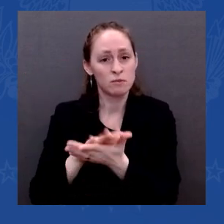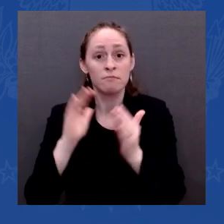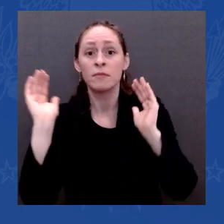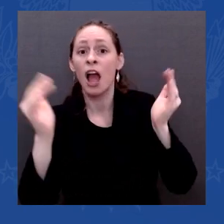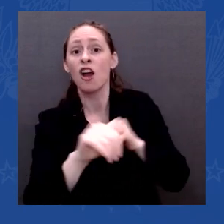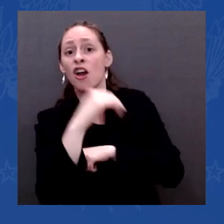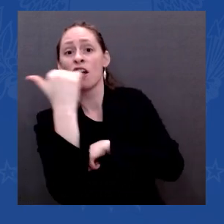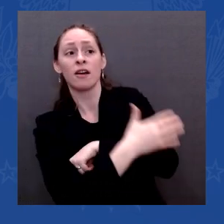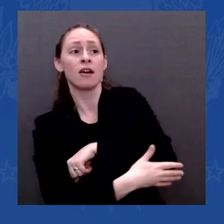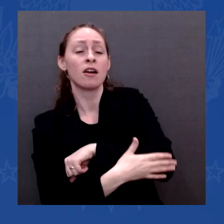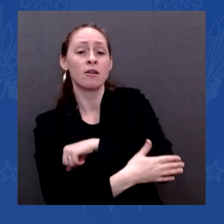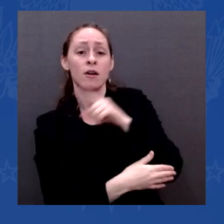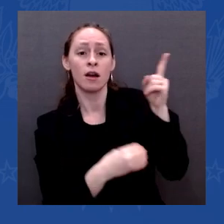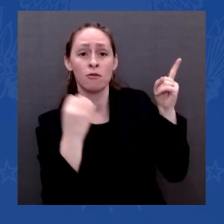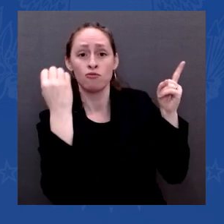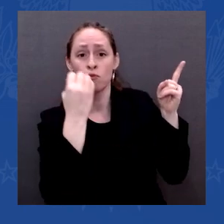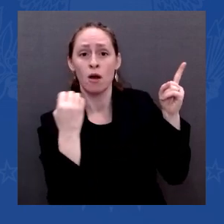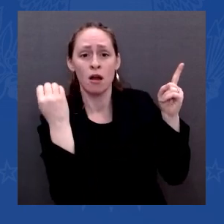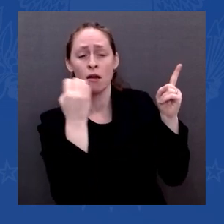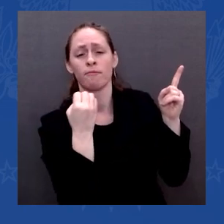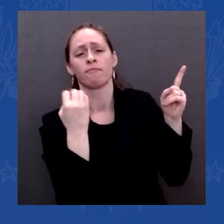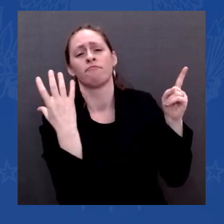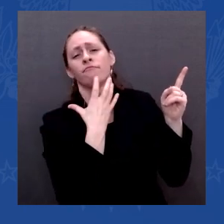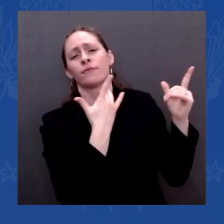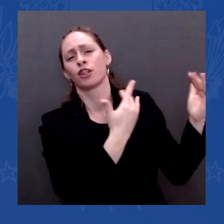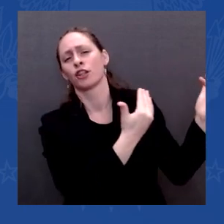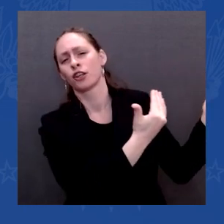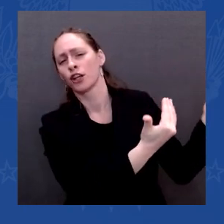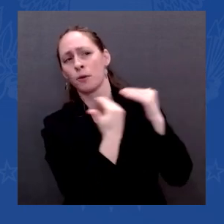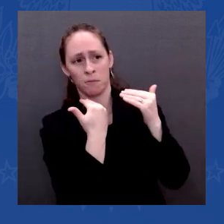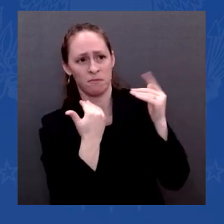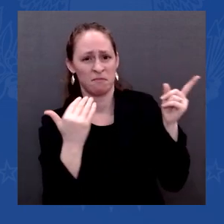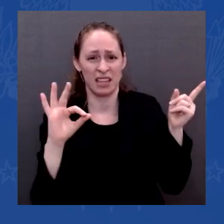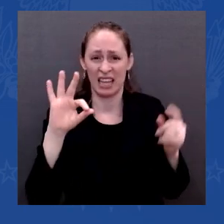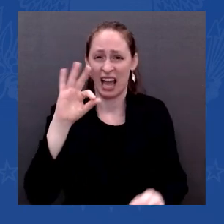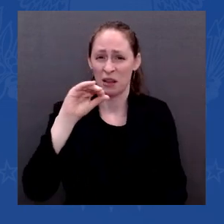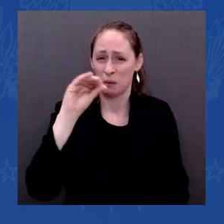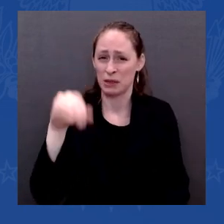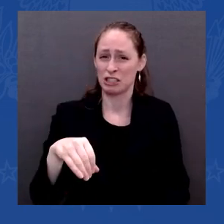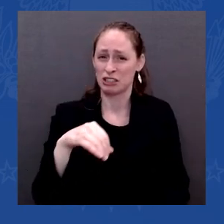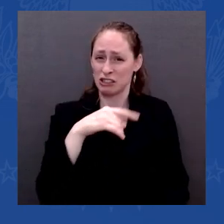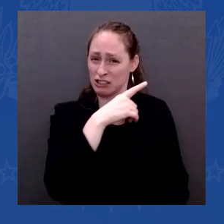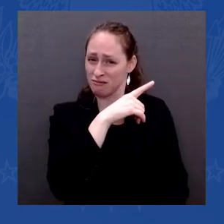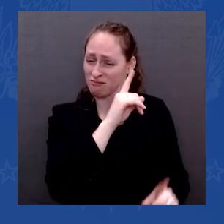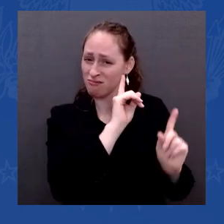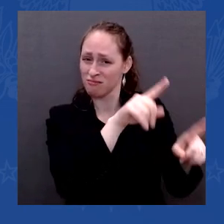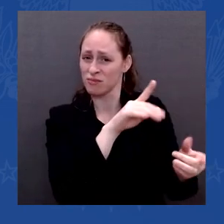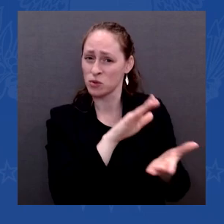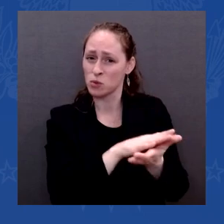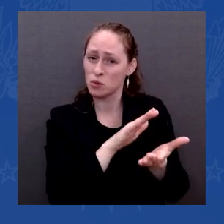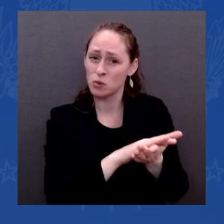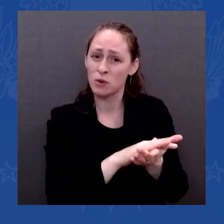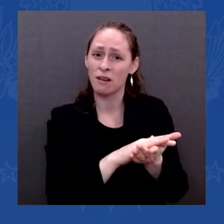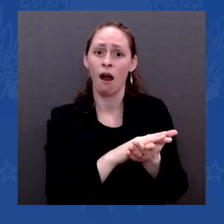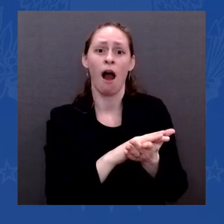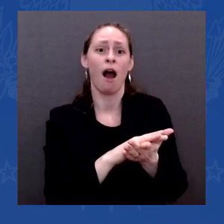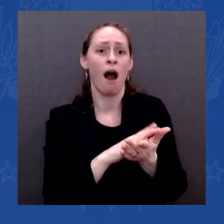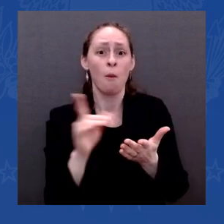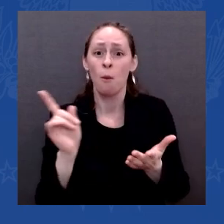No, I’m serious. We’re falling further and further behind the curve. But we can fix that problem.